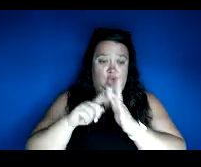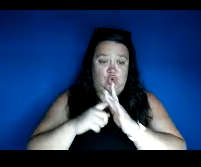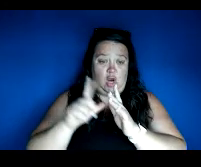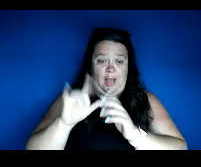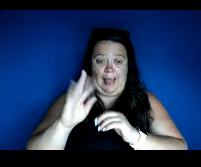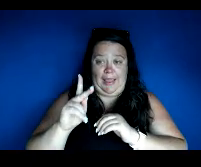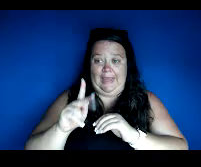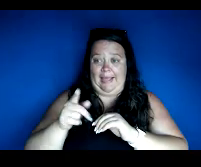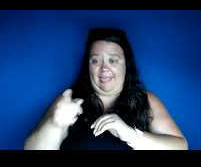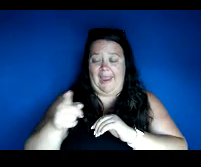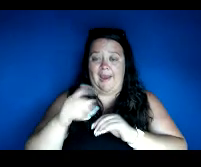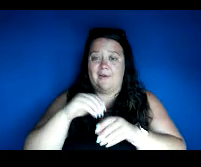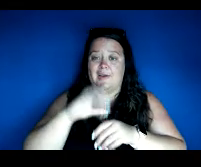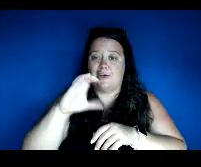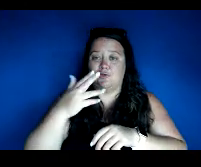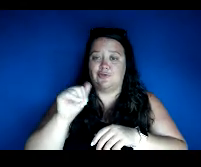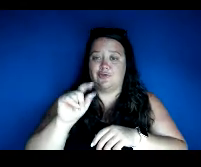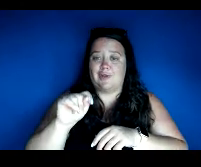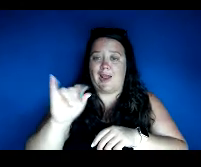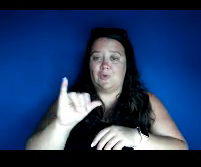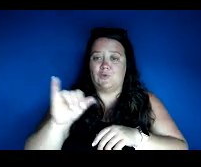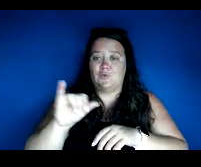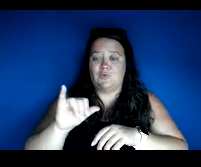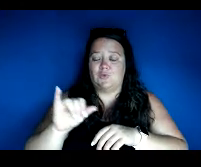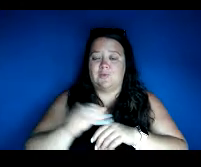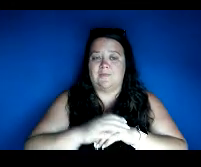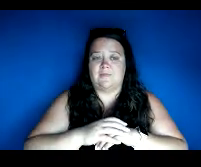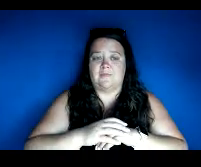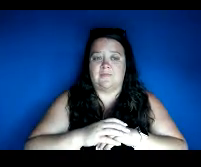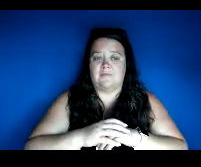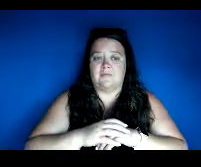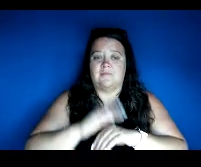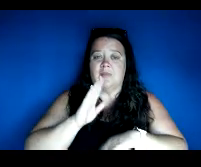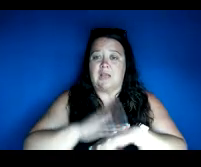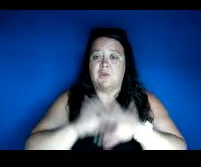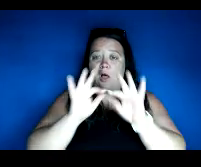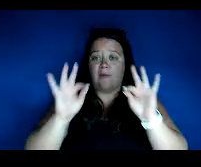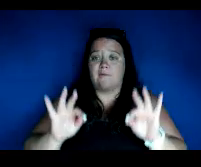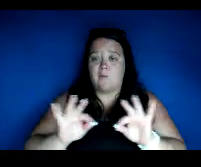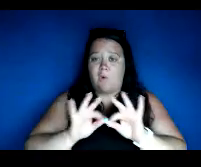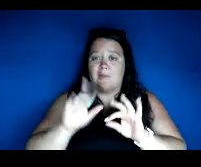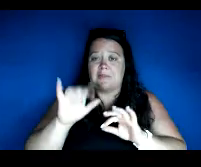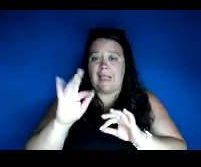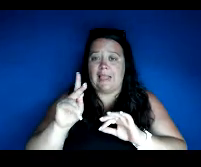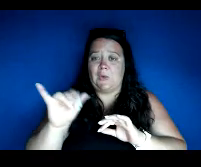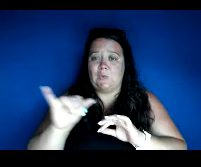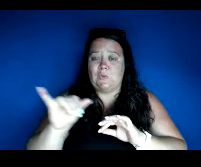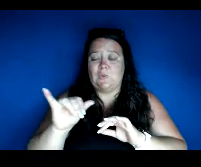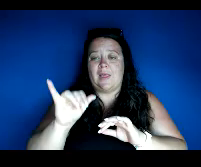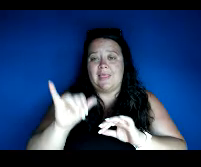That's on our Forms link as well. But that's the most important accommodation, or excuse me, form,